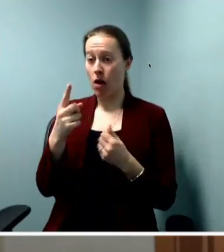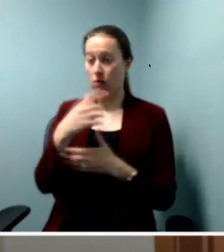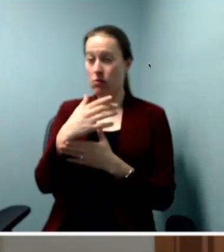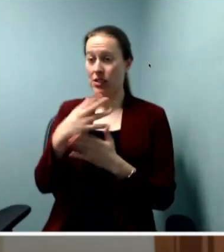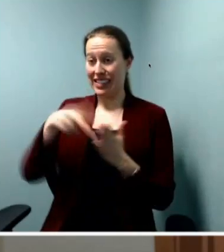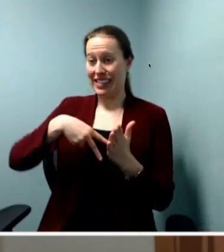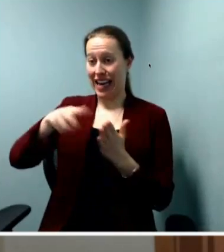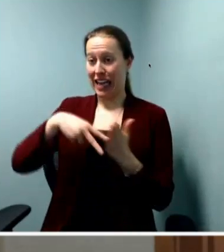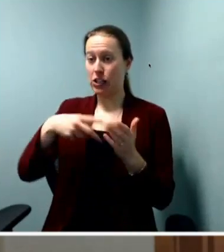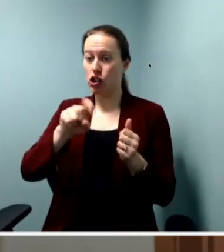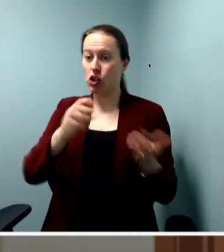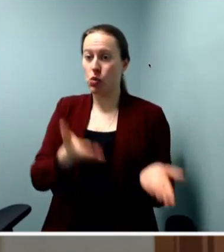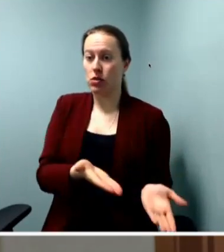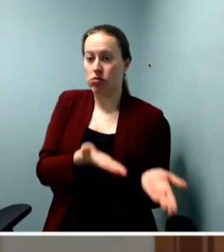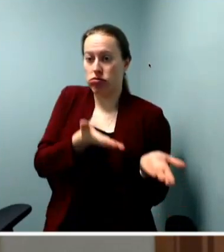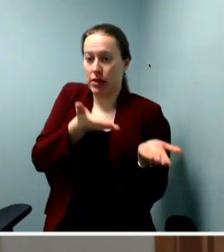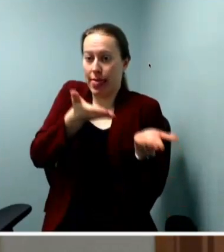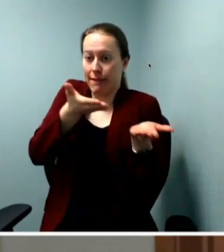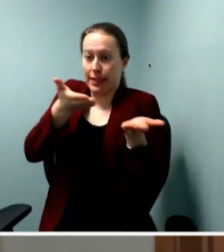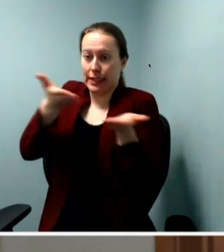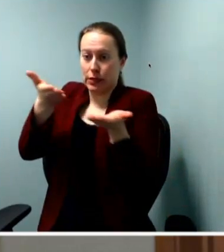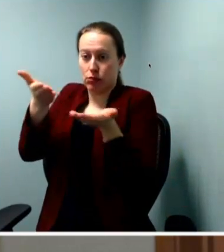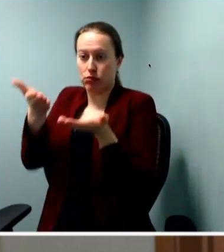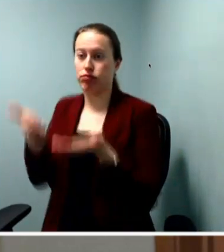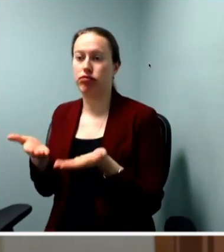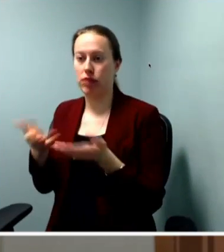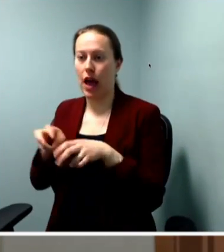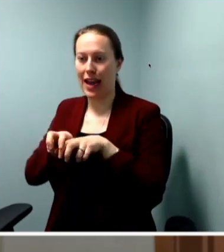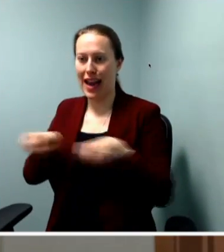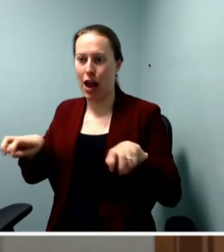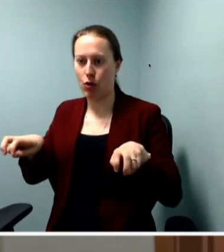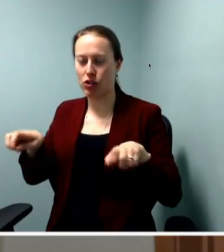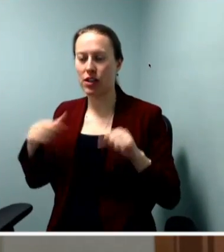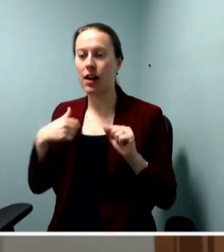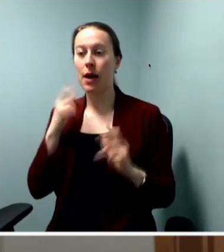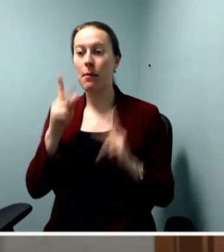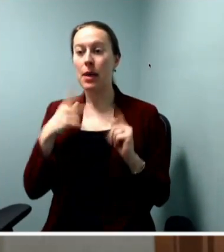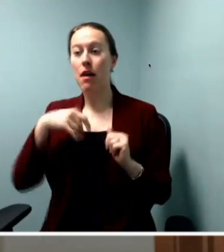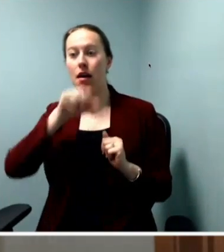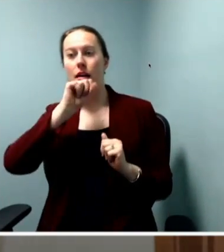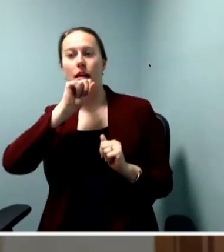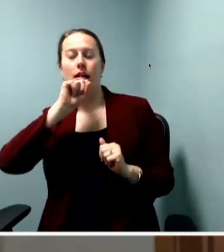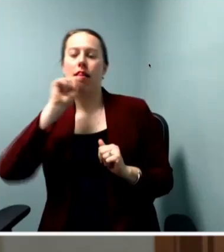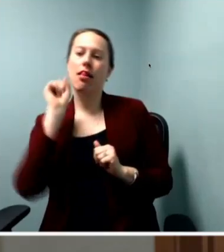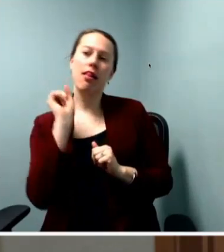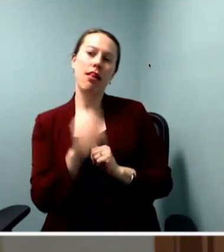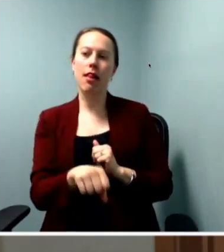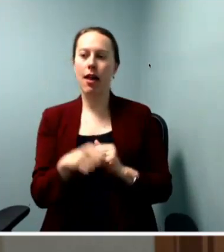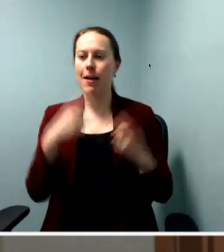And people loved that she finally got out of her wheelchair. And Bonnie was like...